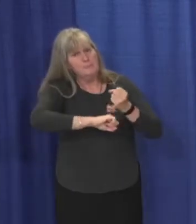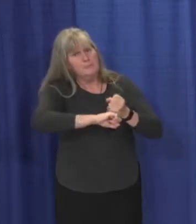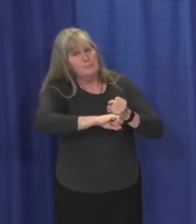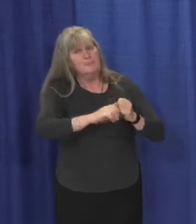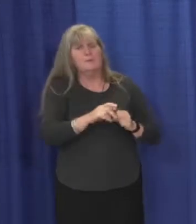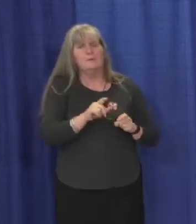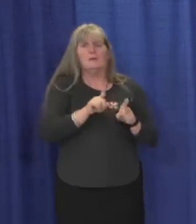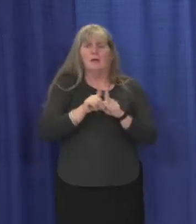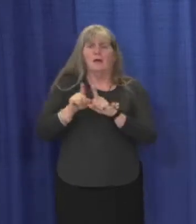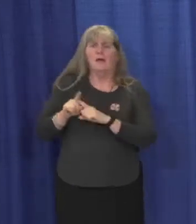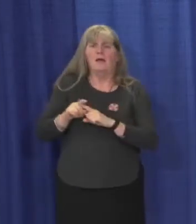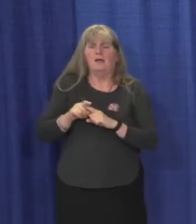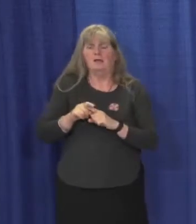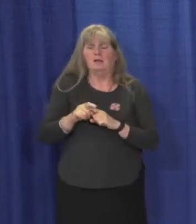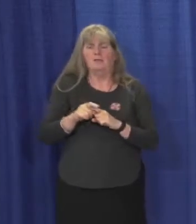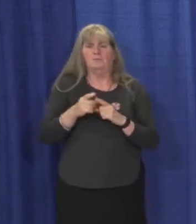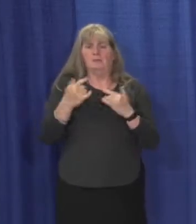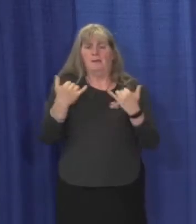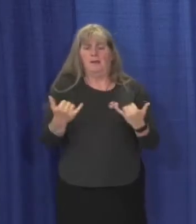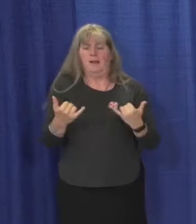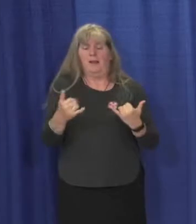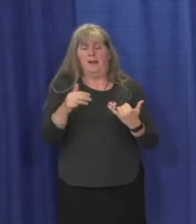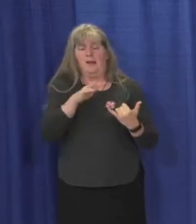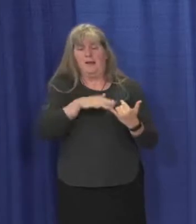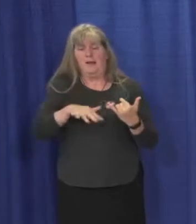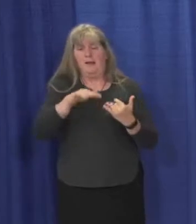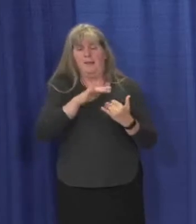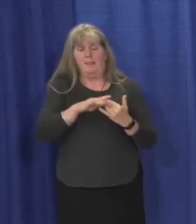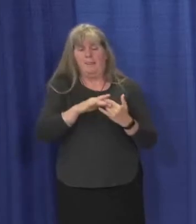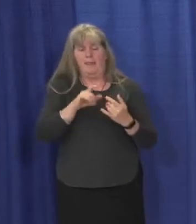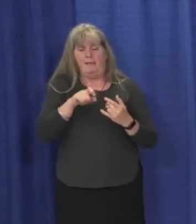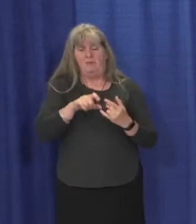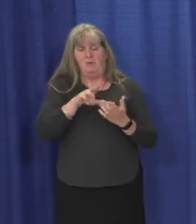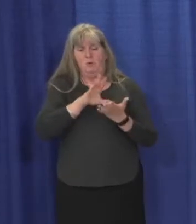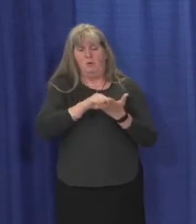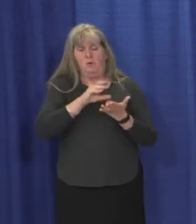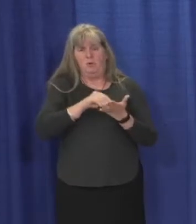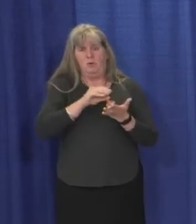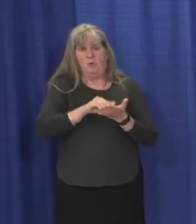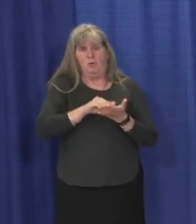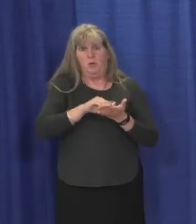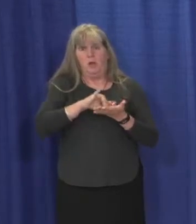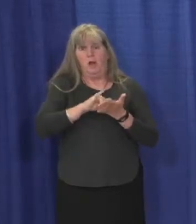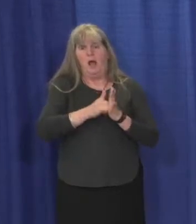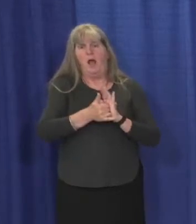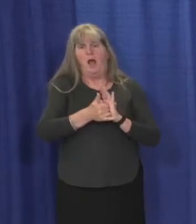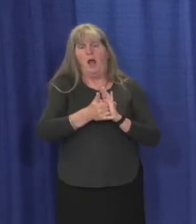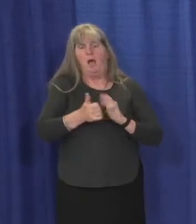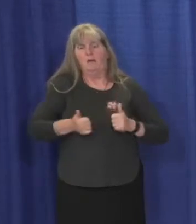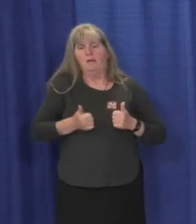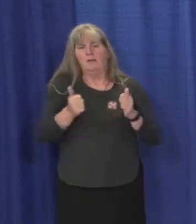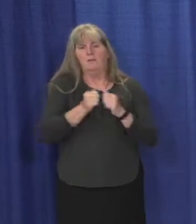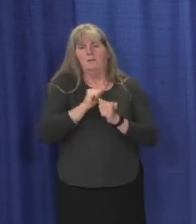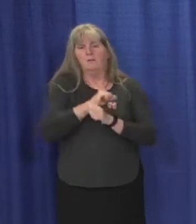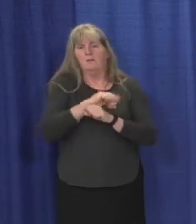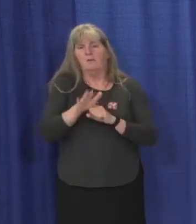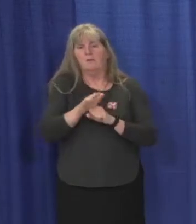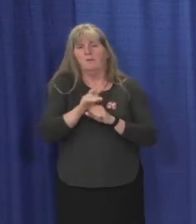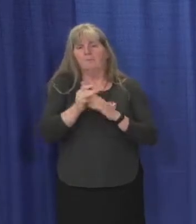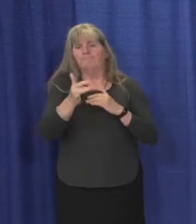some extra relief and using this prolonged and difficult period to help us learn to live the next years of living with this